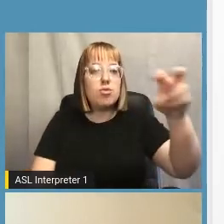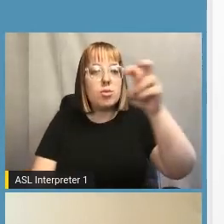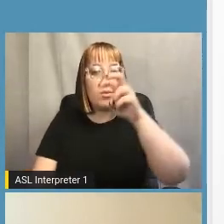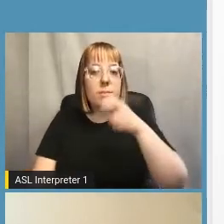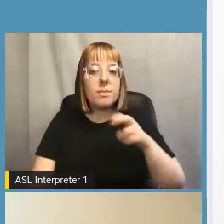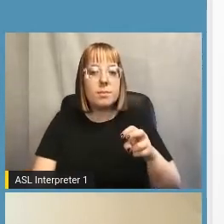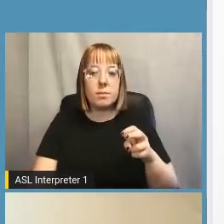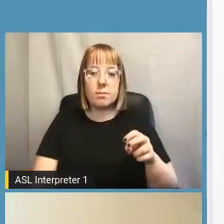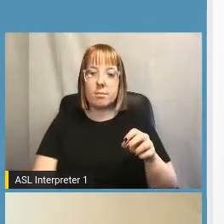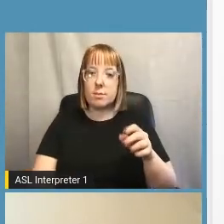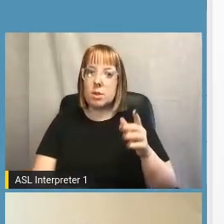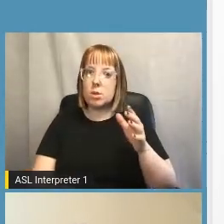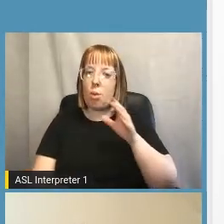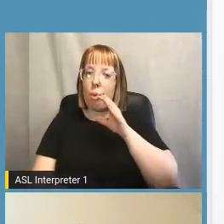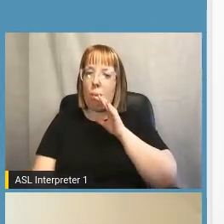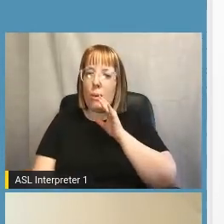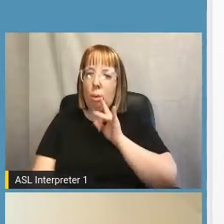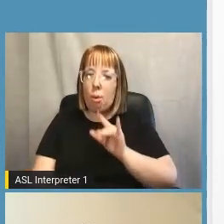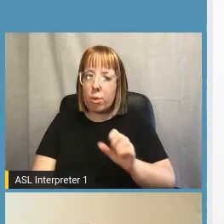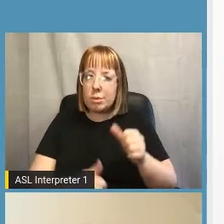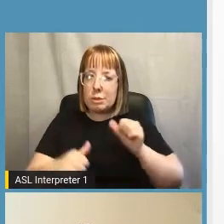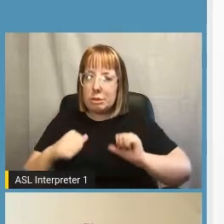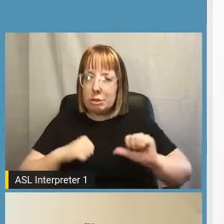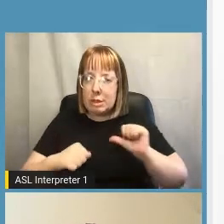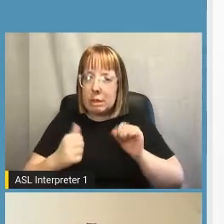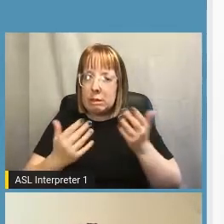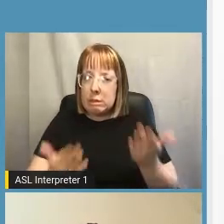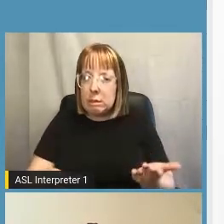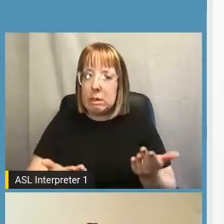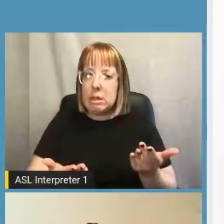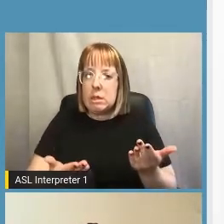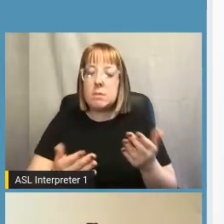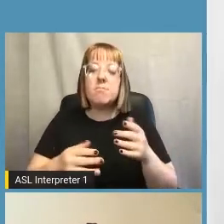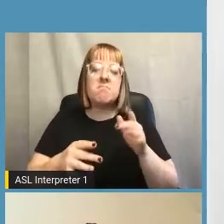an old show so i'm just going to stick with the enter exhibition so you go there you click on it